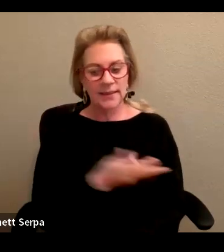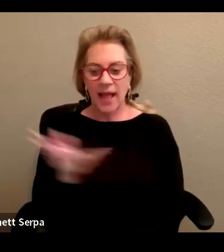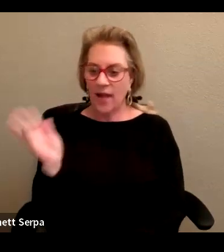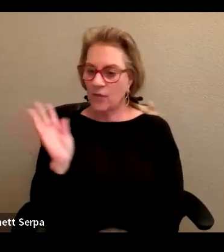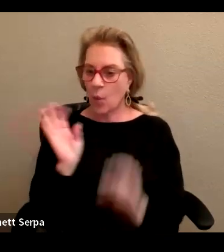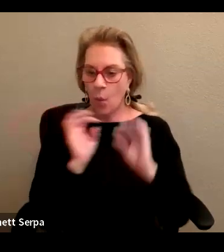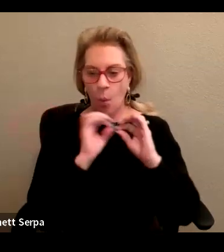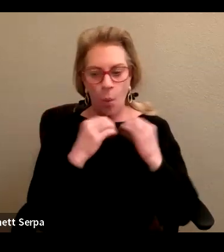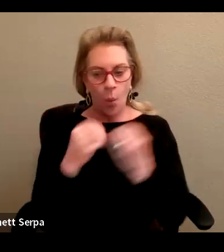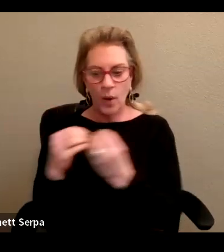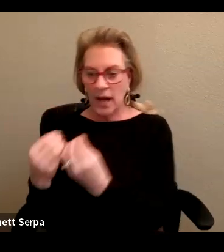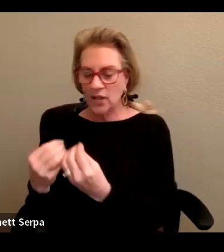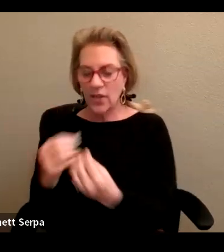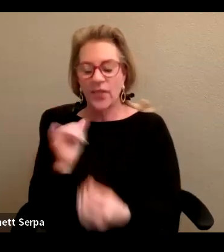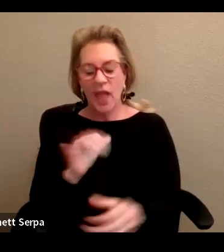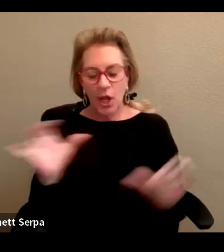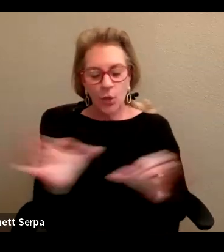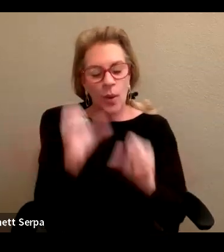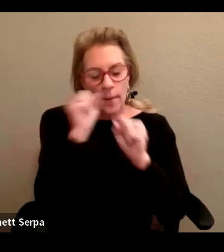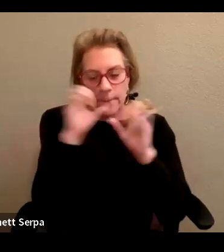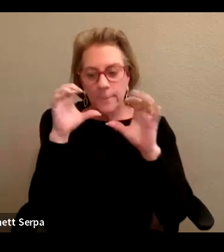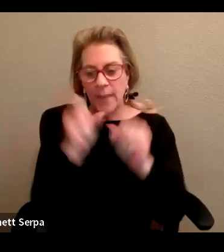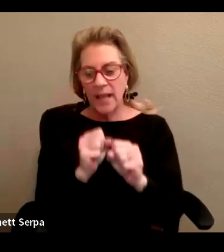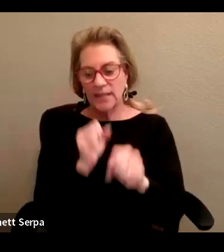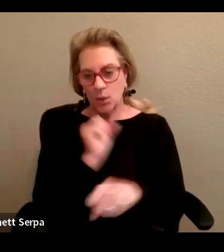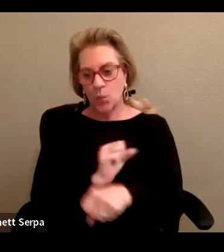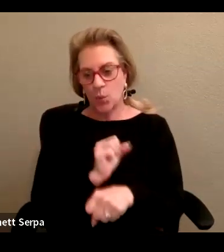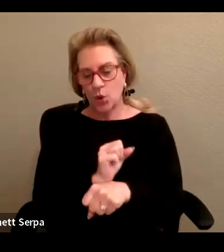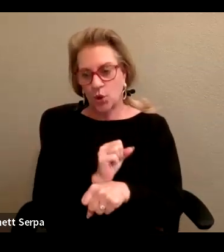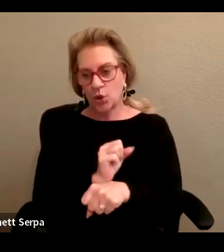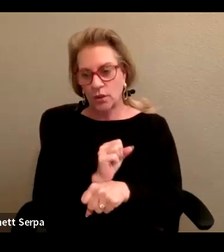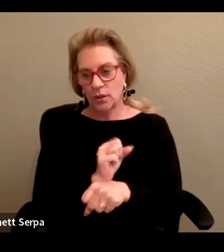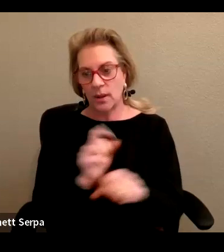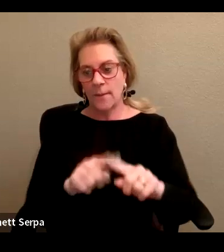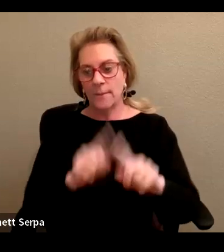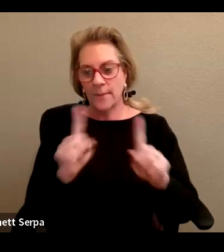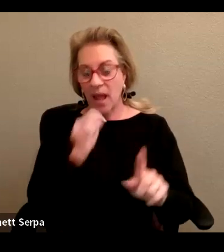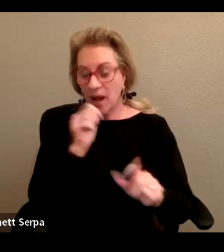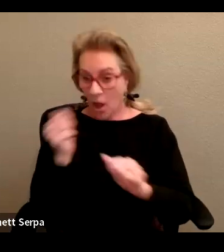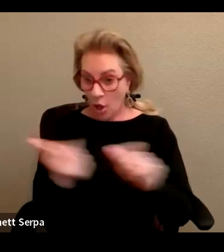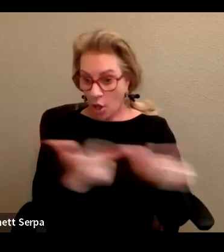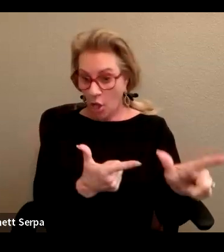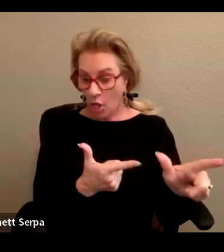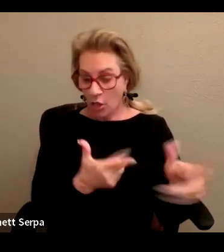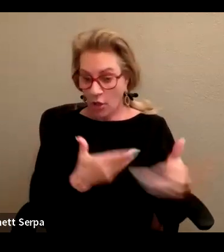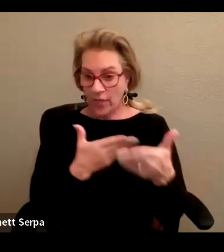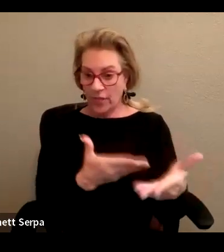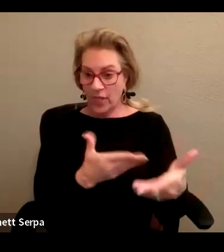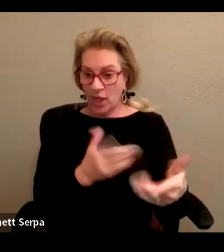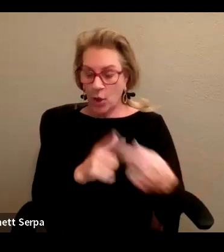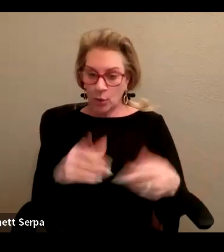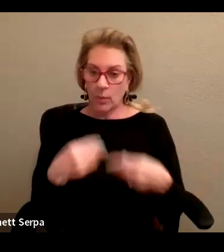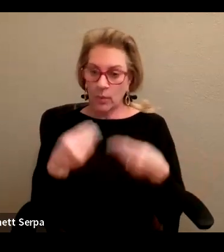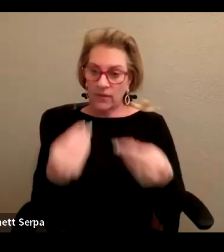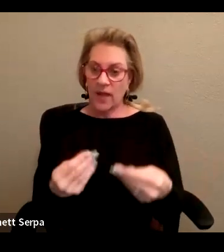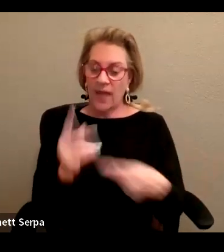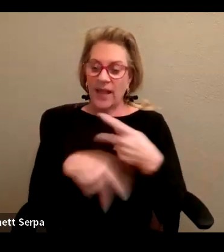there that do amazing work but not all of them are there to provide the type of assistance that you